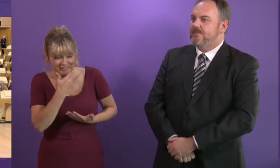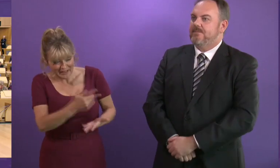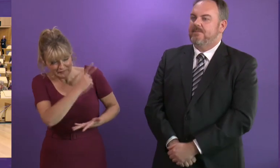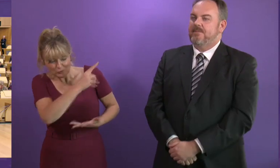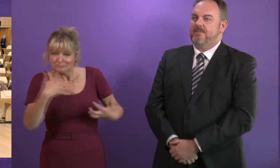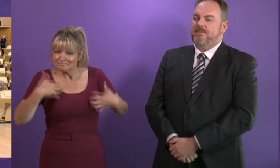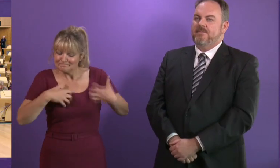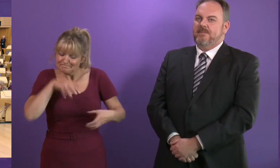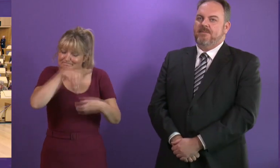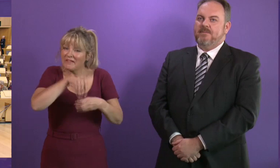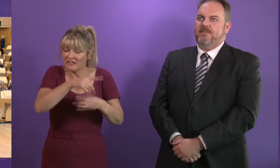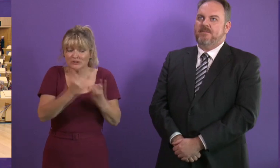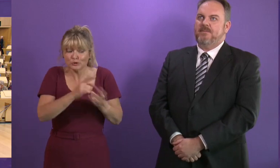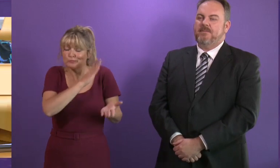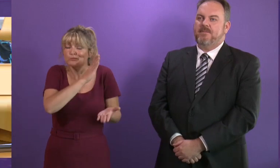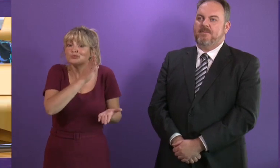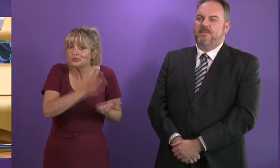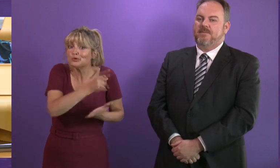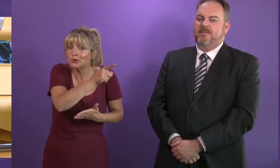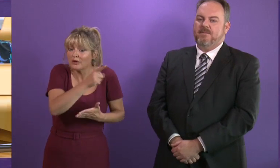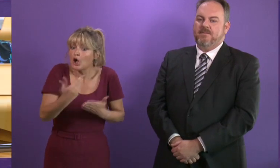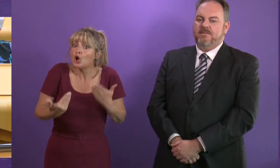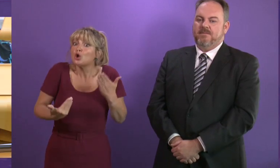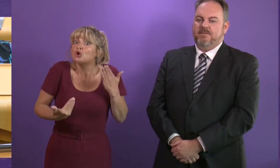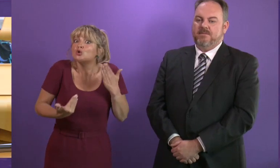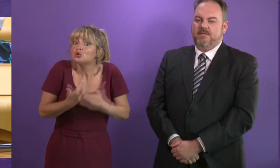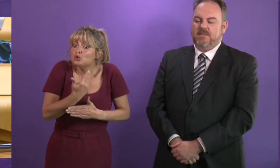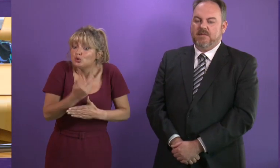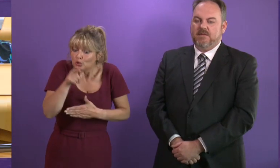new offence does not require evidence of impairment, which should free up time, as doctors will